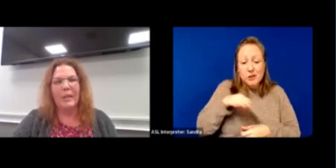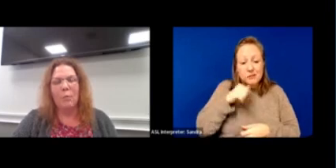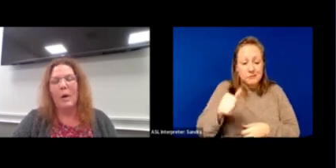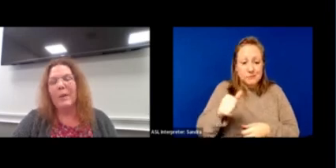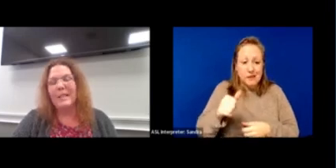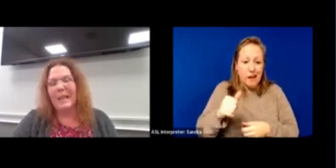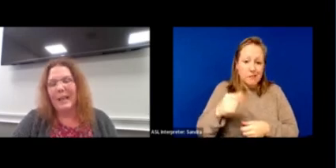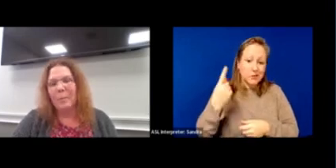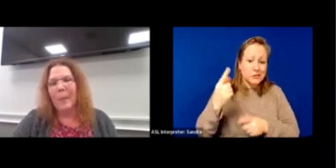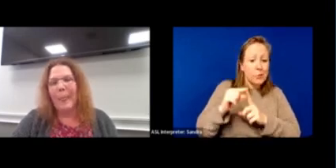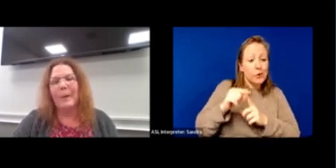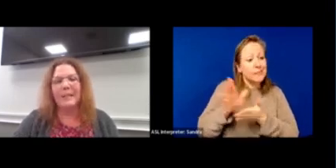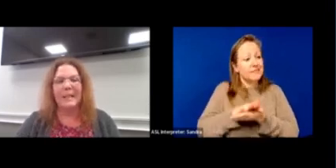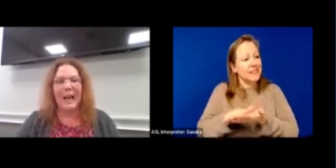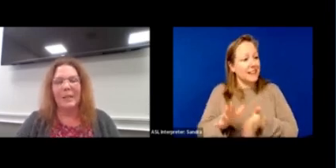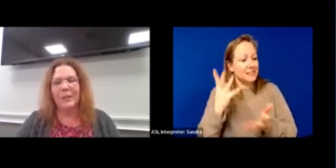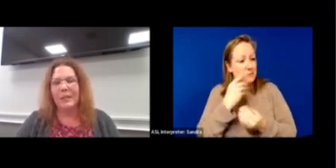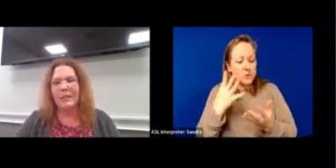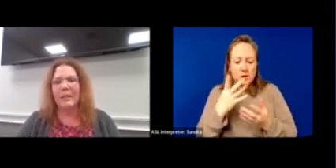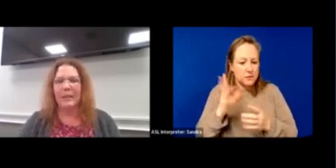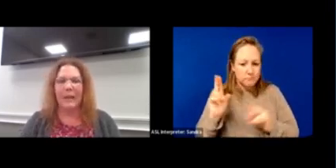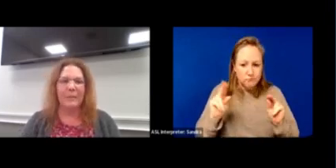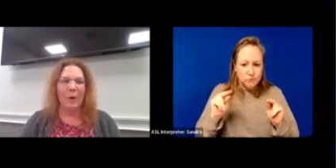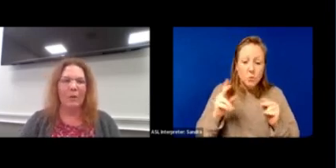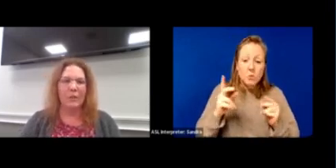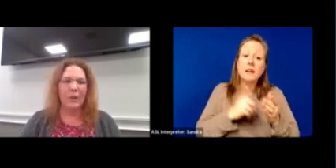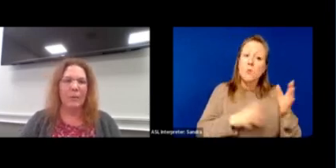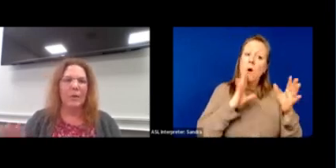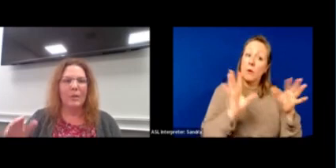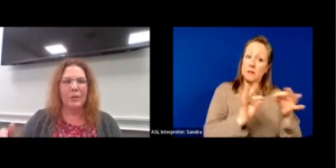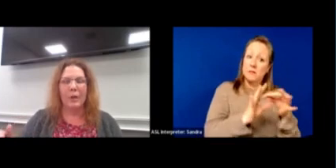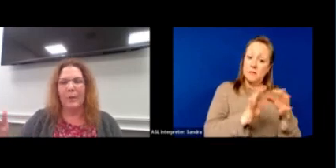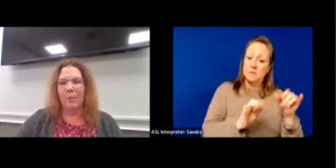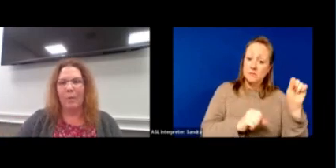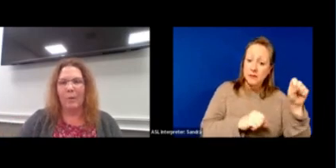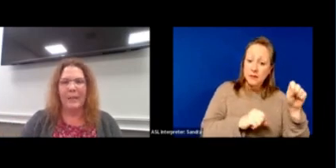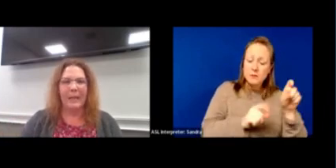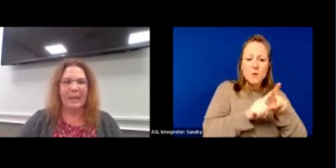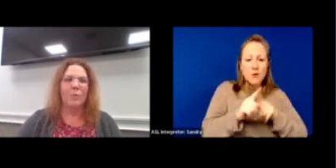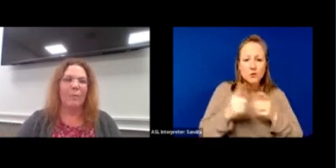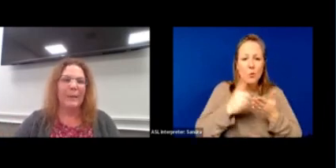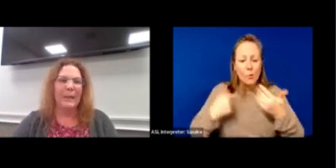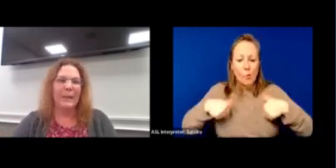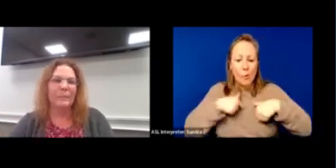only what we say, but it's the actions that also show that what we're saying is what we mean.